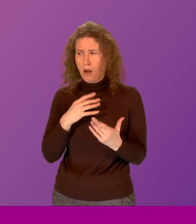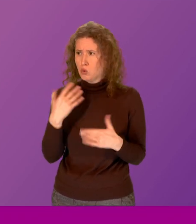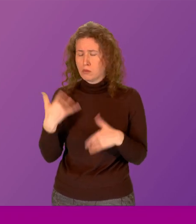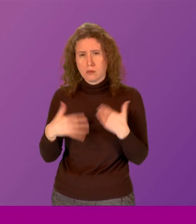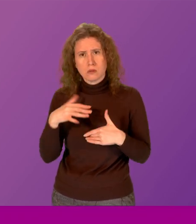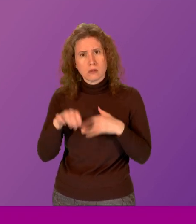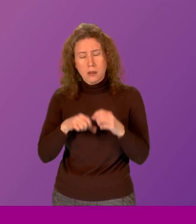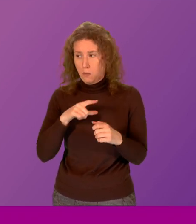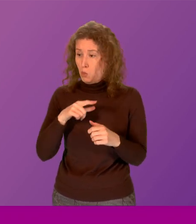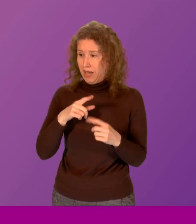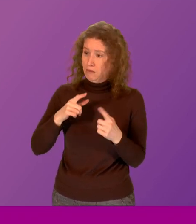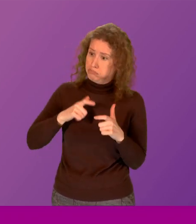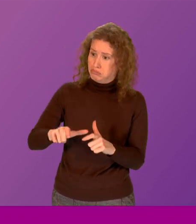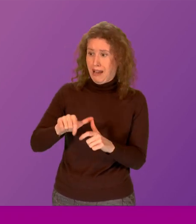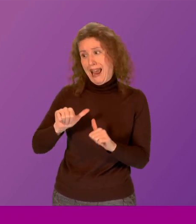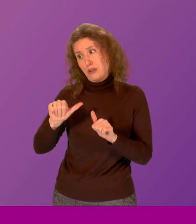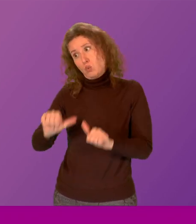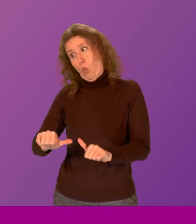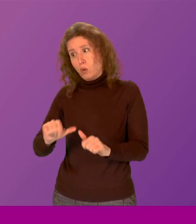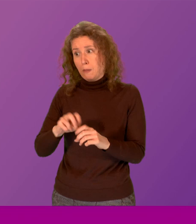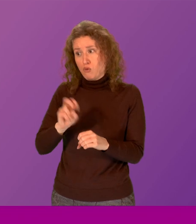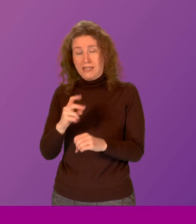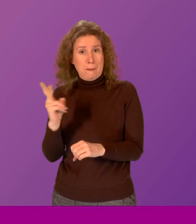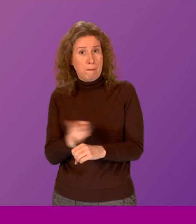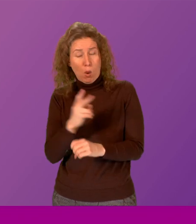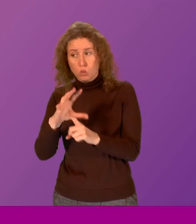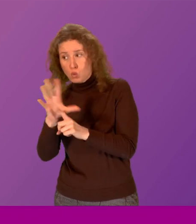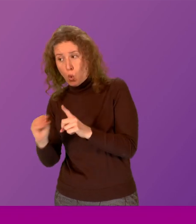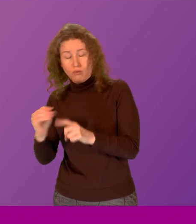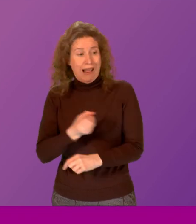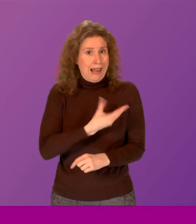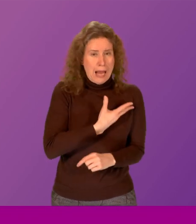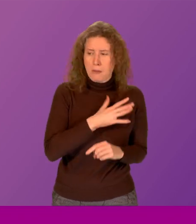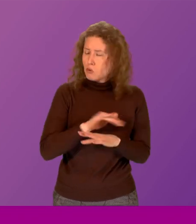endorse Brexit, both the Tories and Labour are showing little regard for that vital industry?